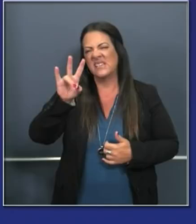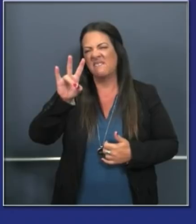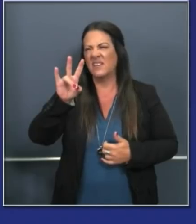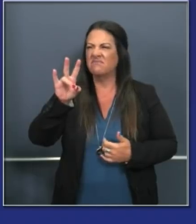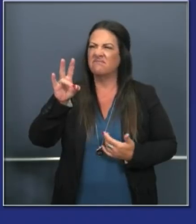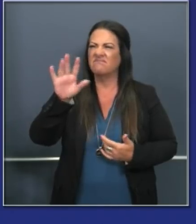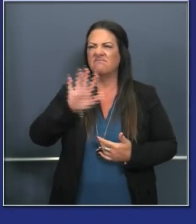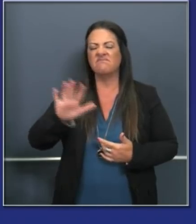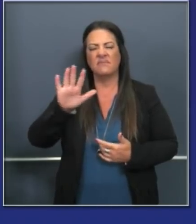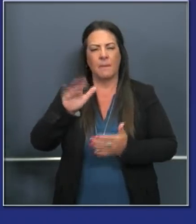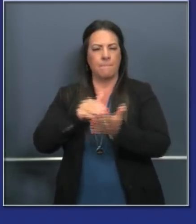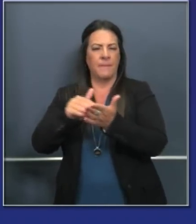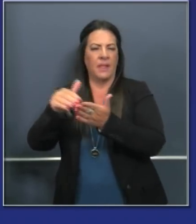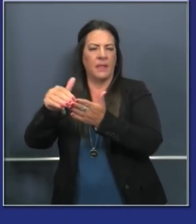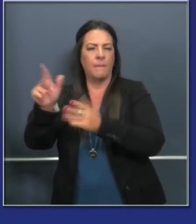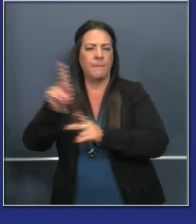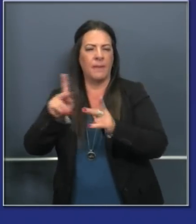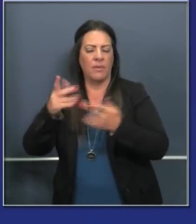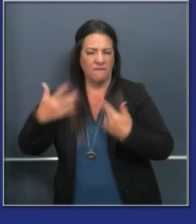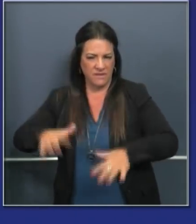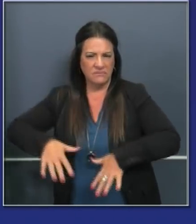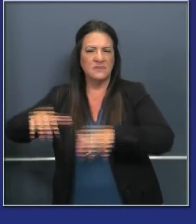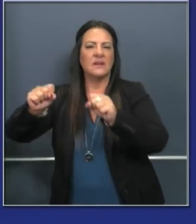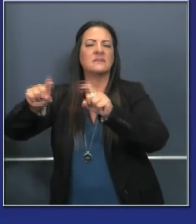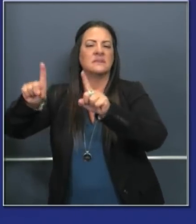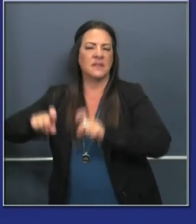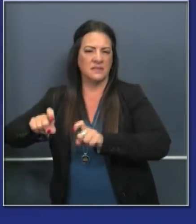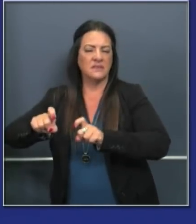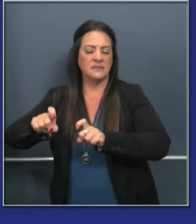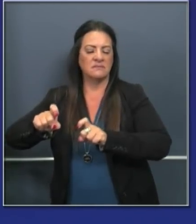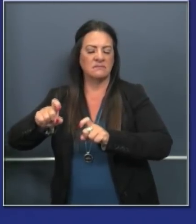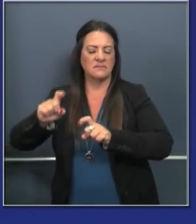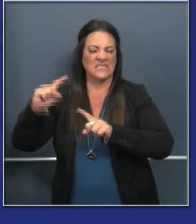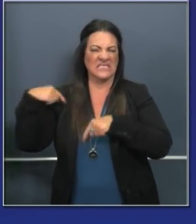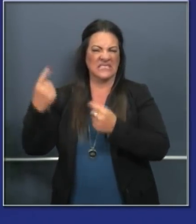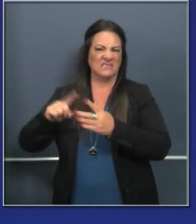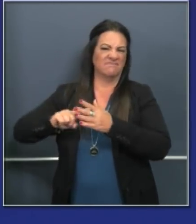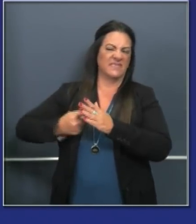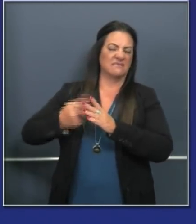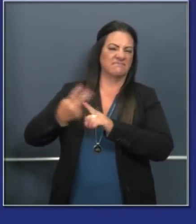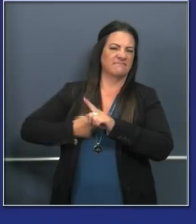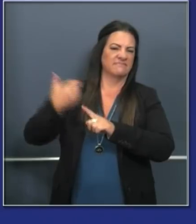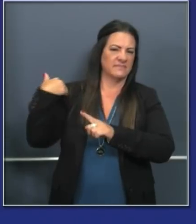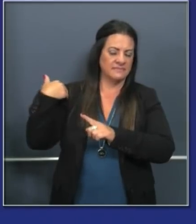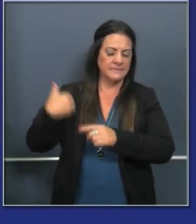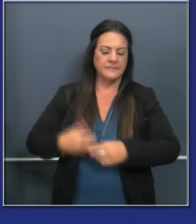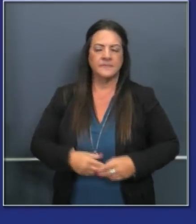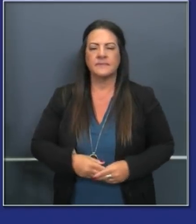PEOPLE WERE TESTED IN THE STATE OF CALIFORNIA. NOW NORTH OF 3.7 MILLION ROUGHLY 3.7